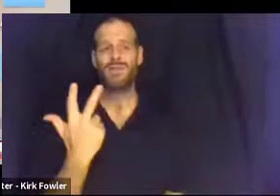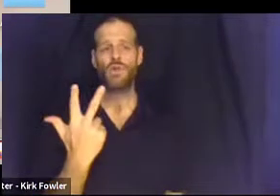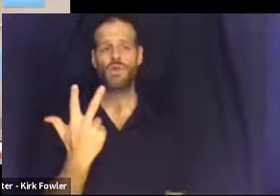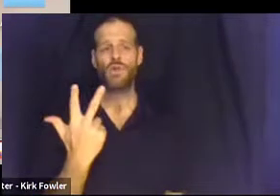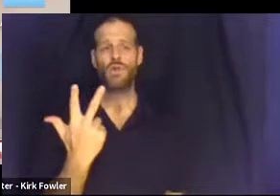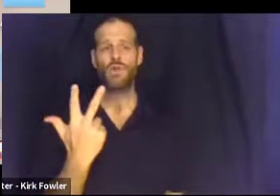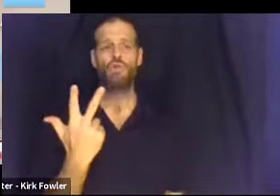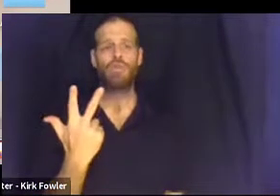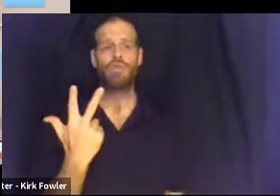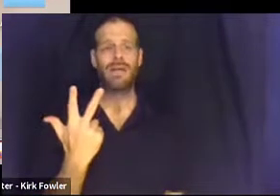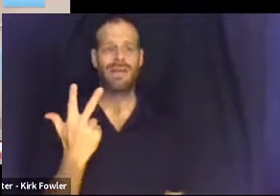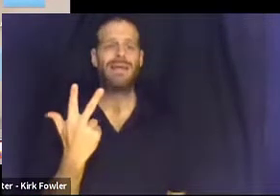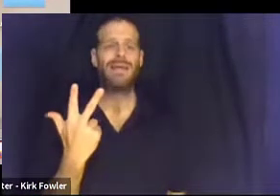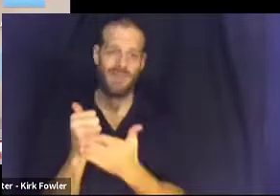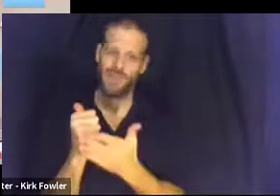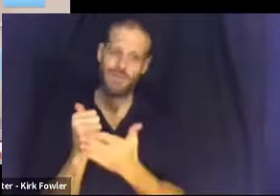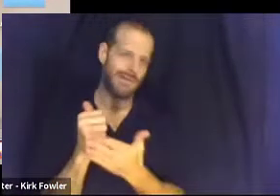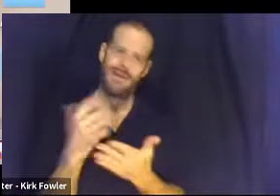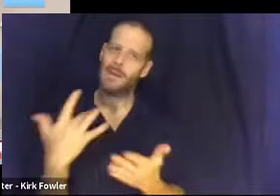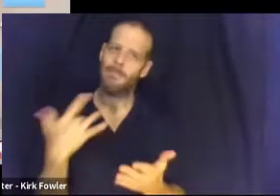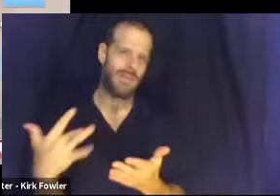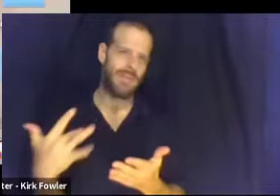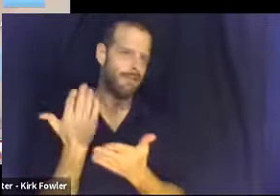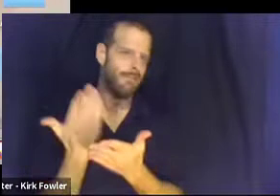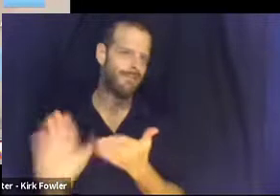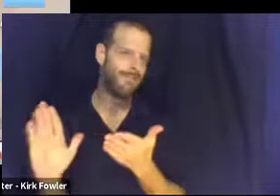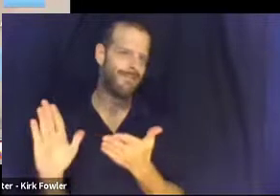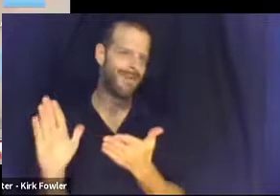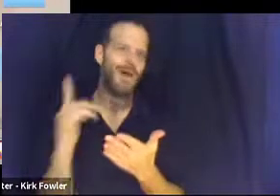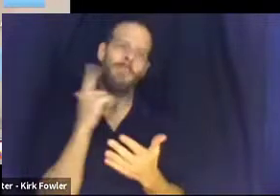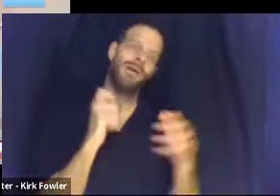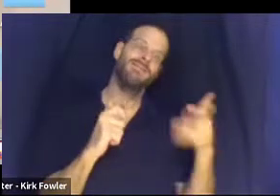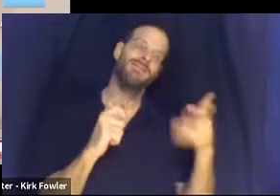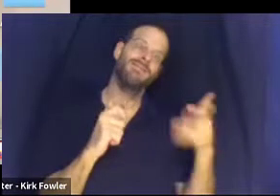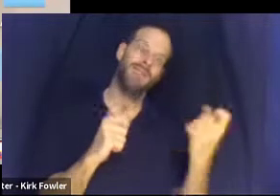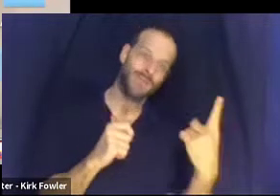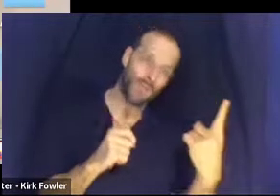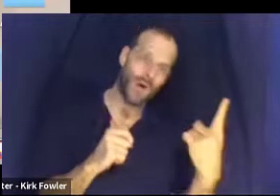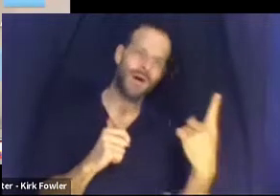'cause it's comes after phase one and two. But this is just to show you some examples.